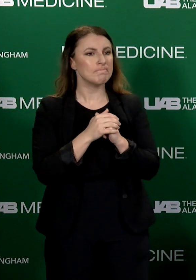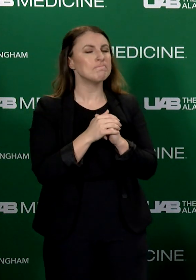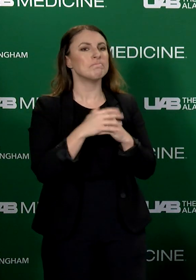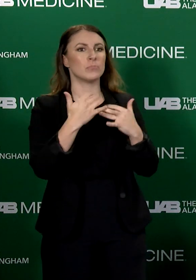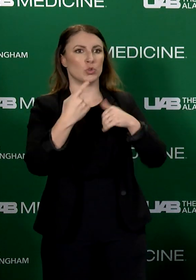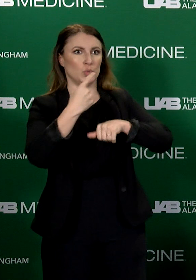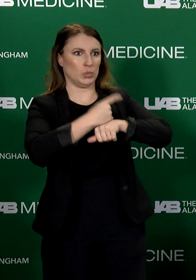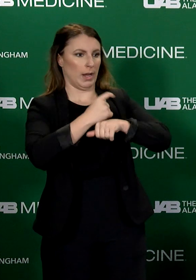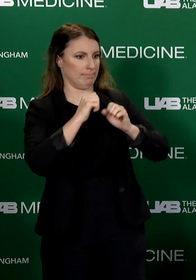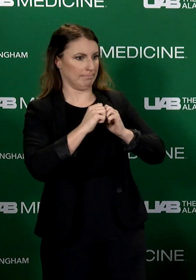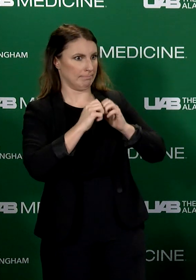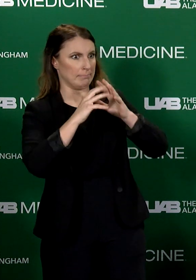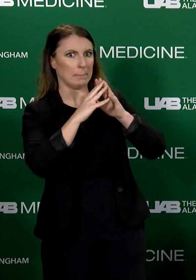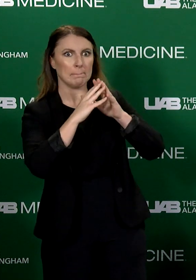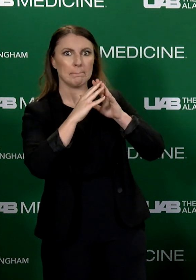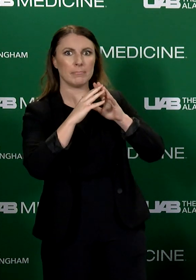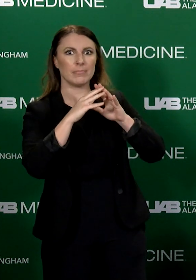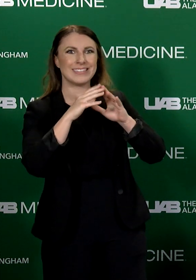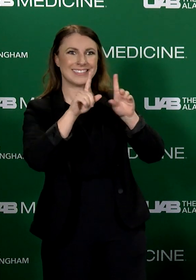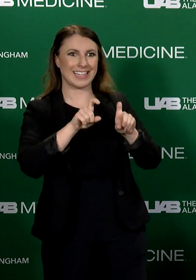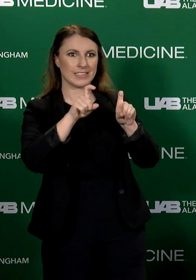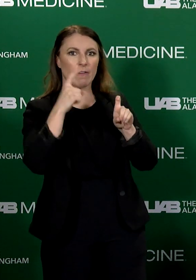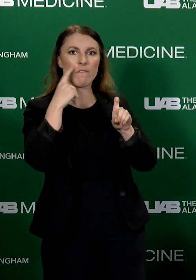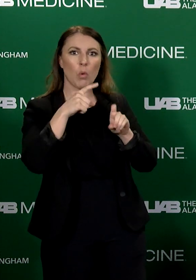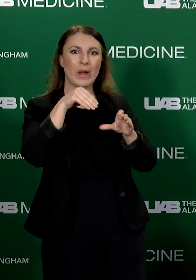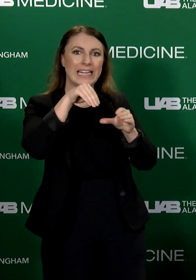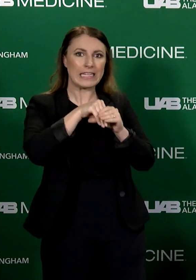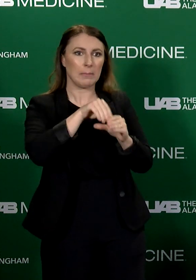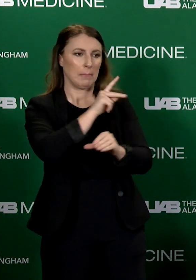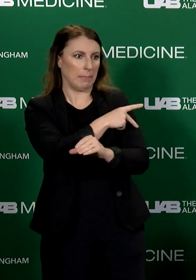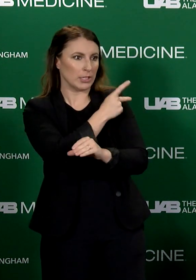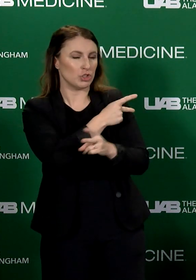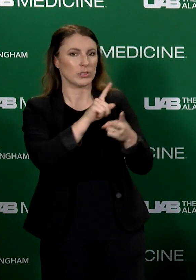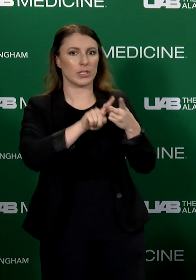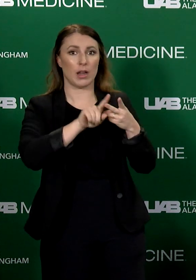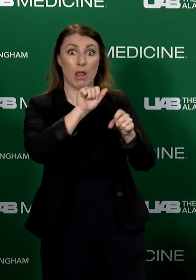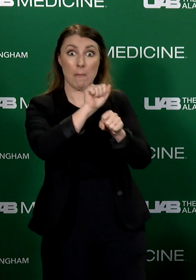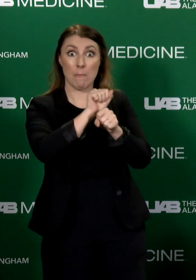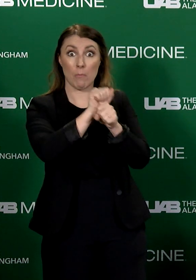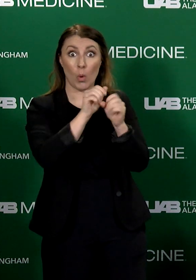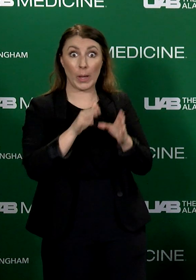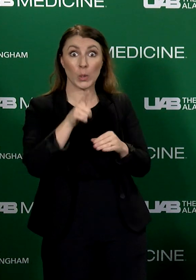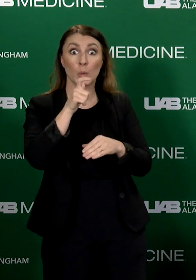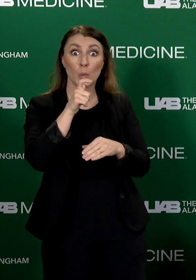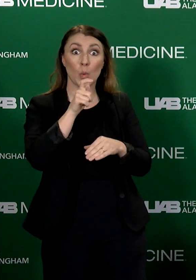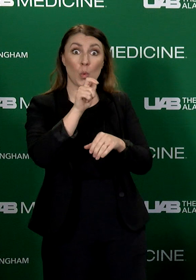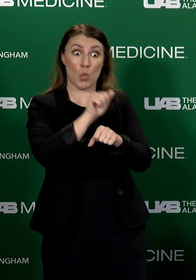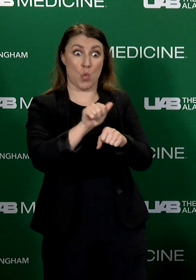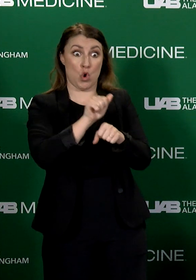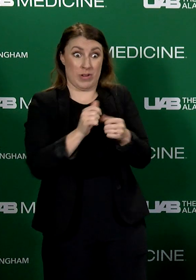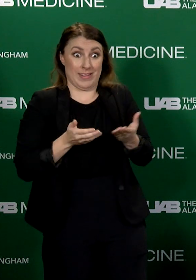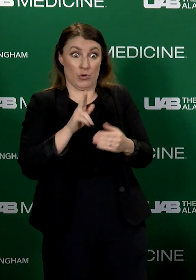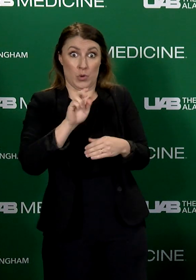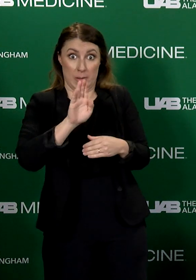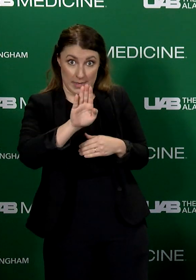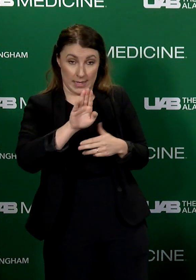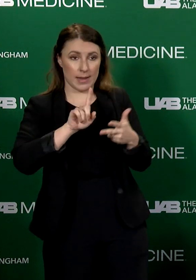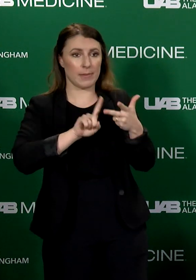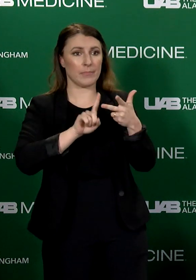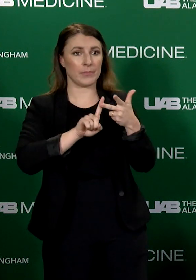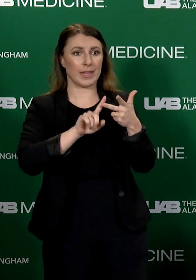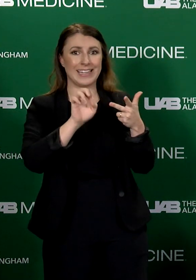our testing for our inpatients our employees at UAB and our ED patients